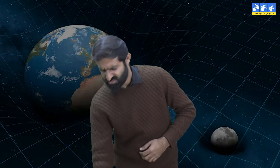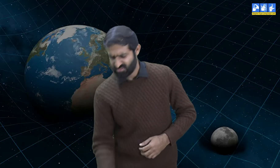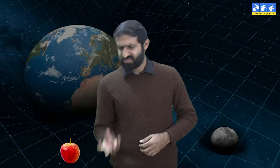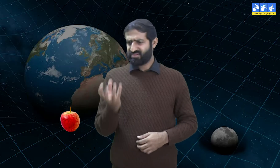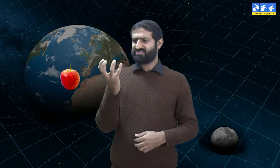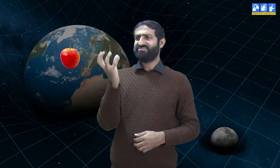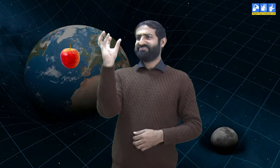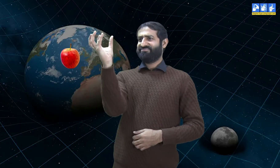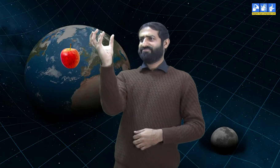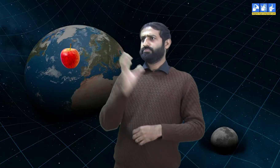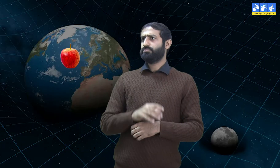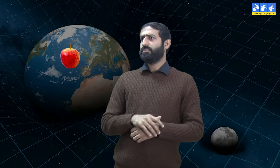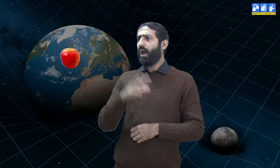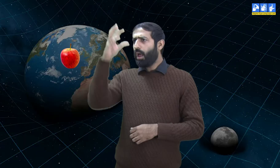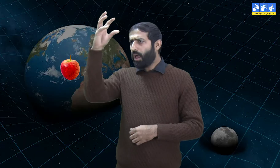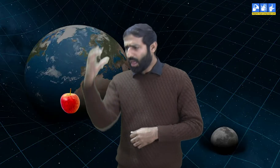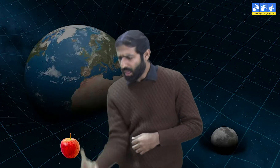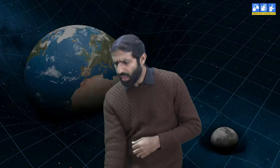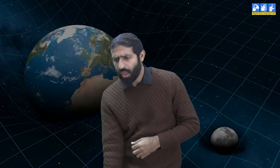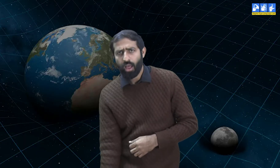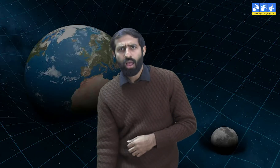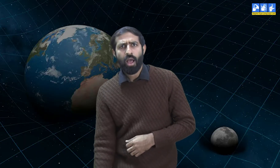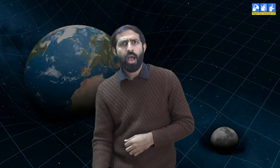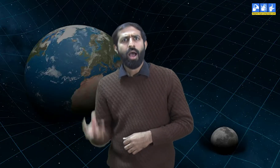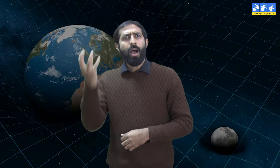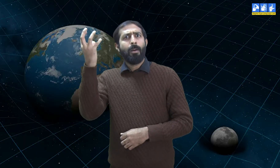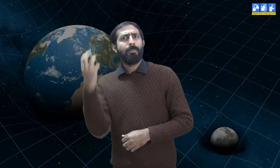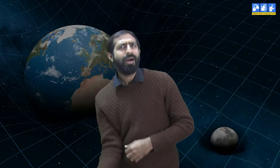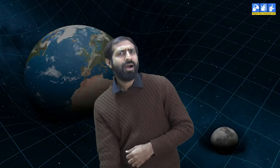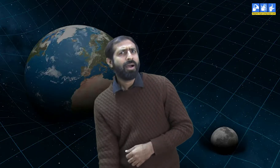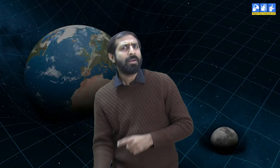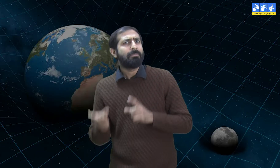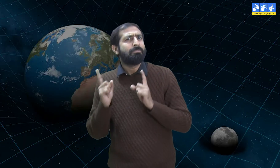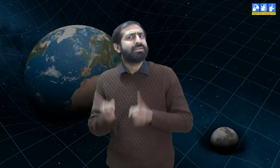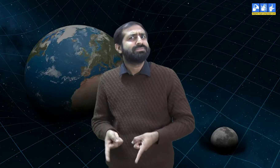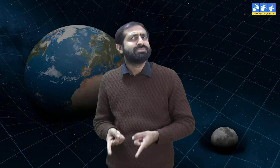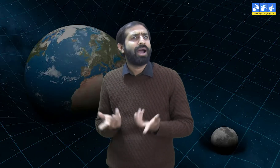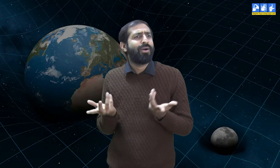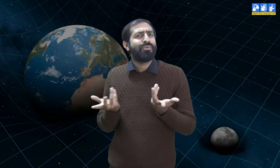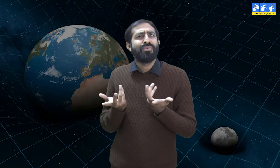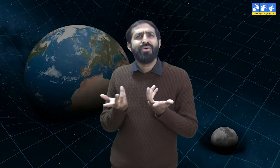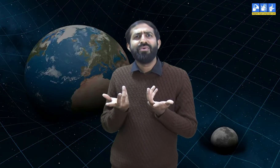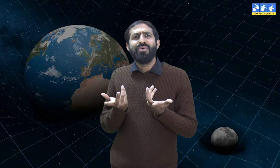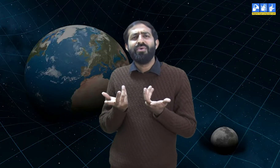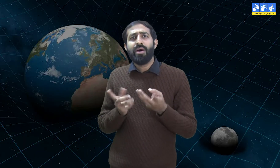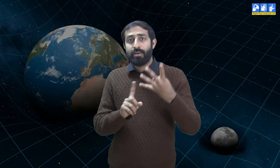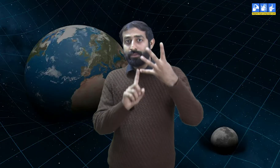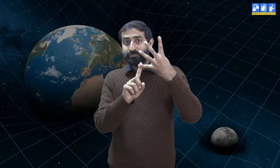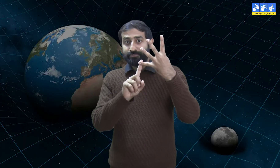Why is it that they fall to the ground ?